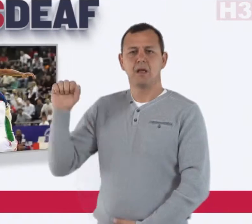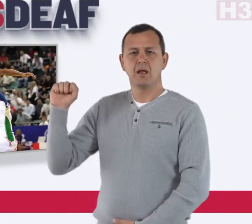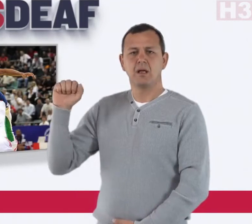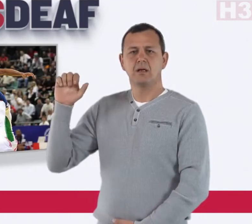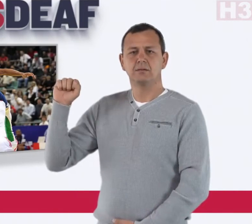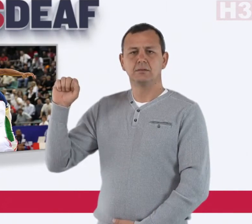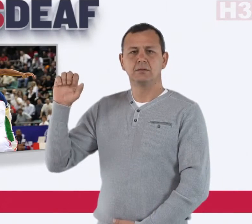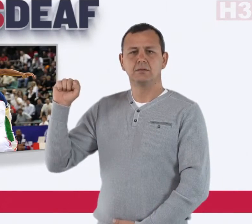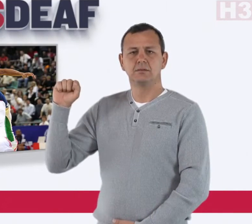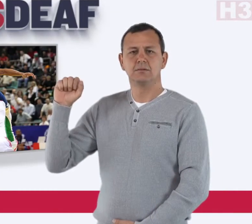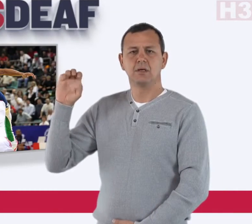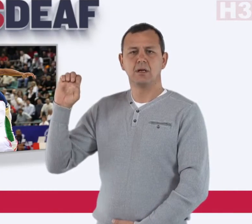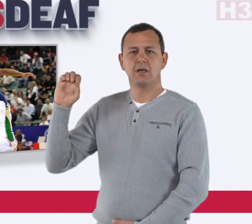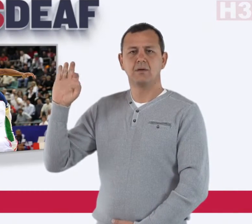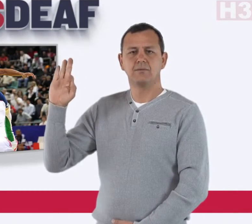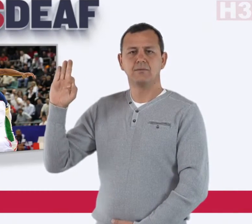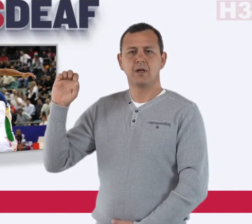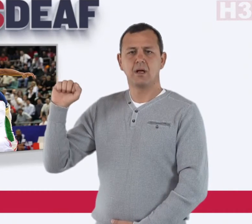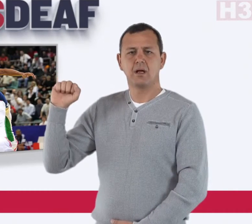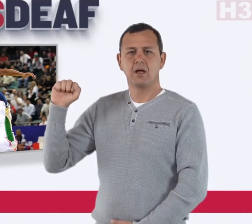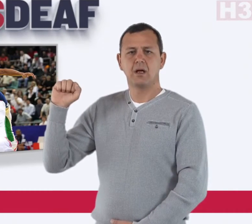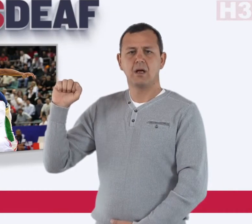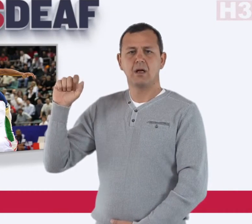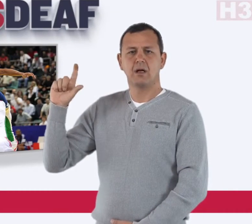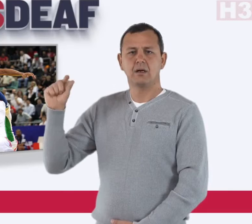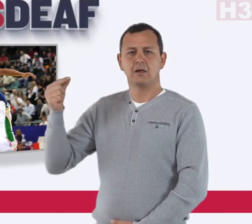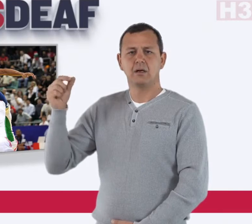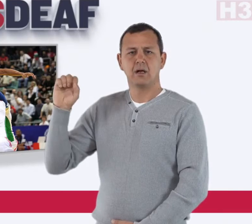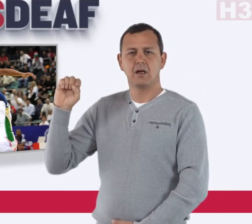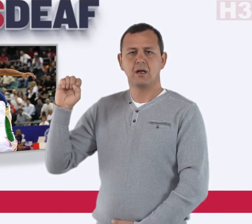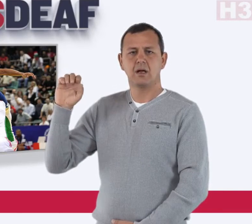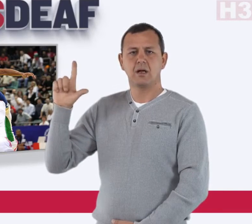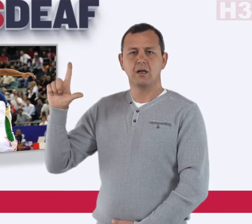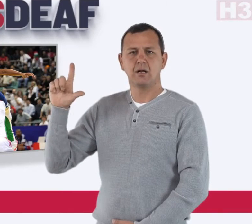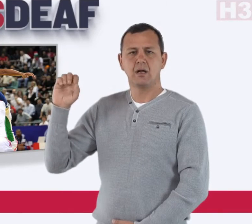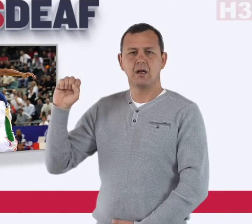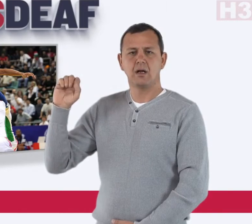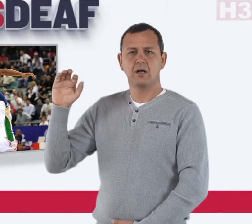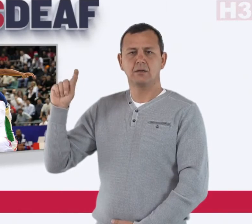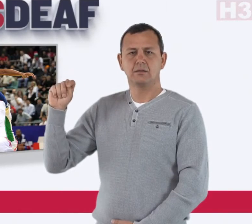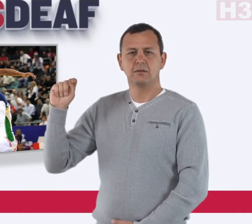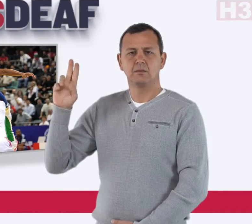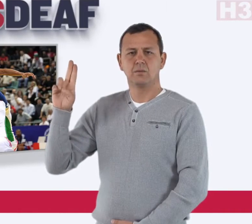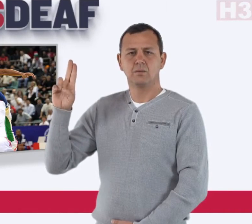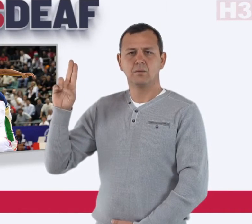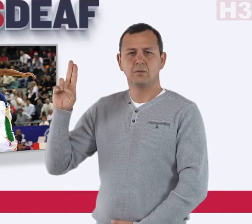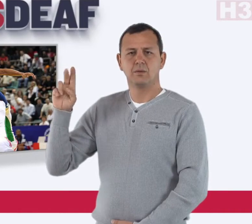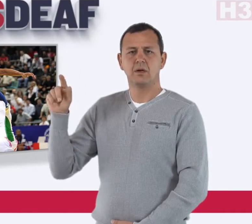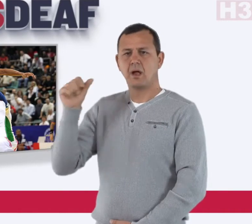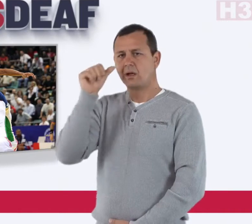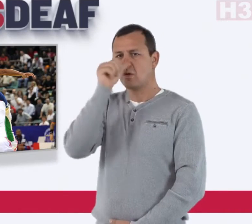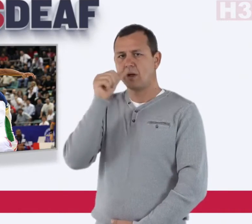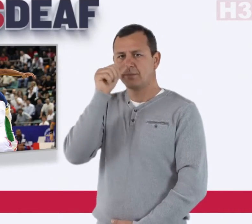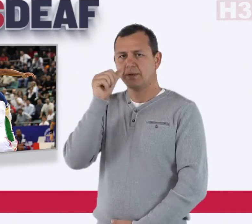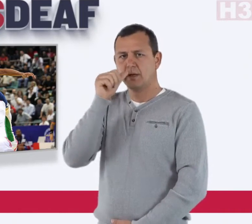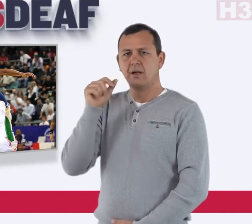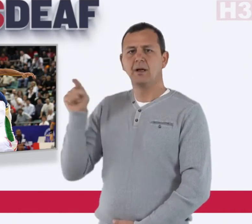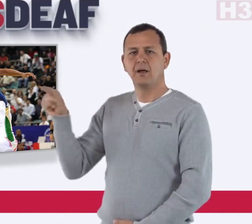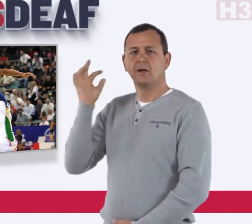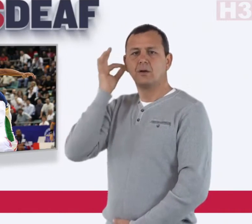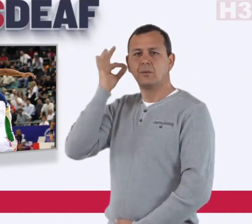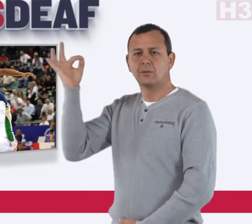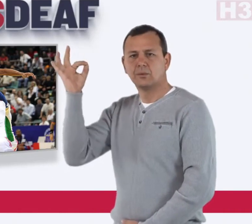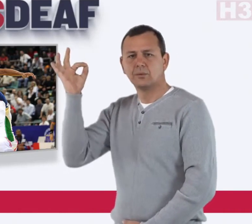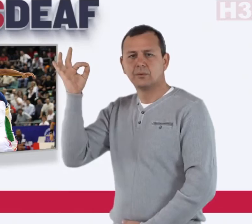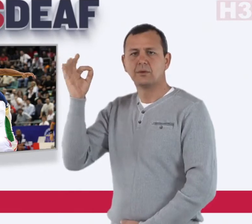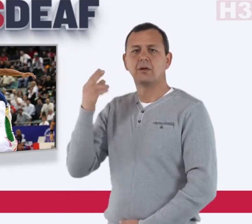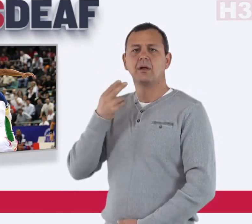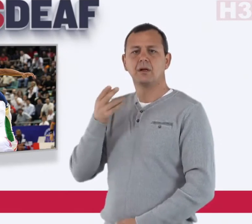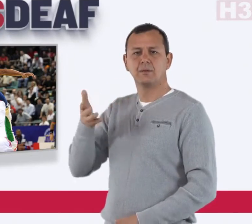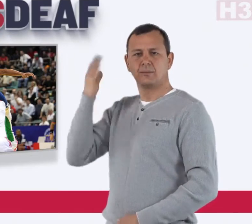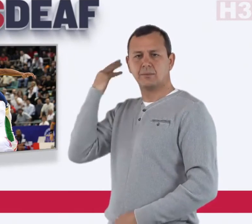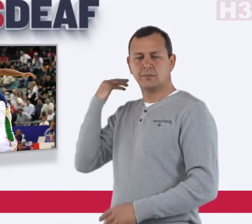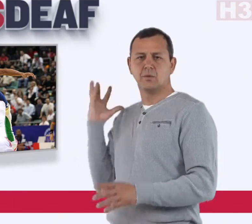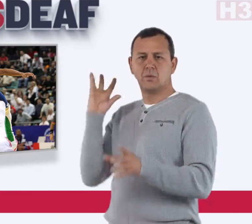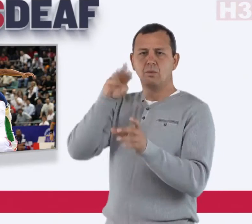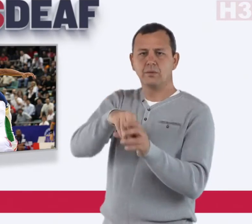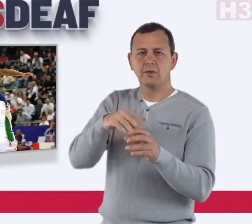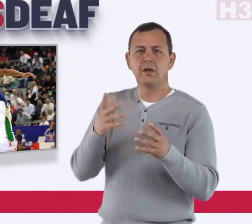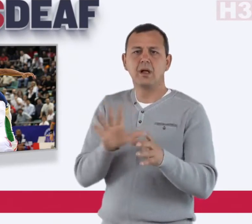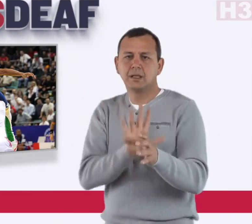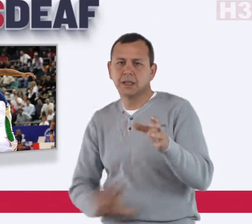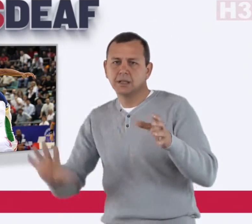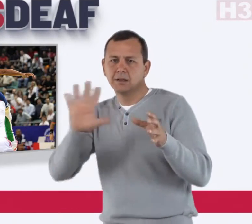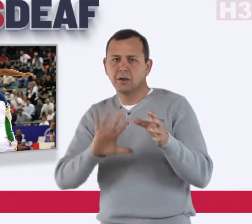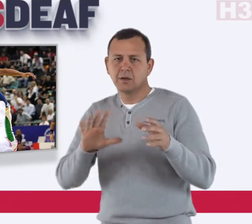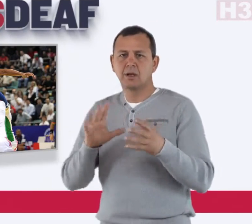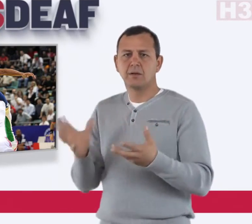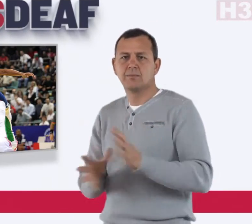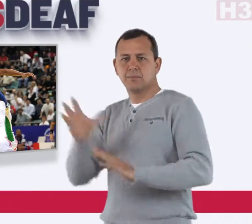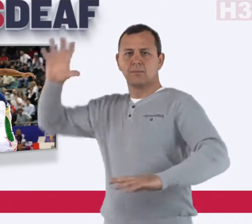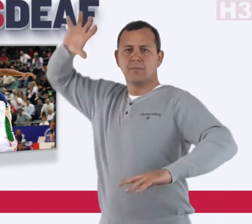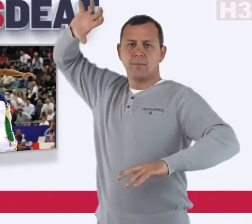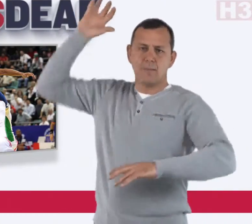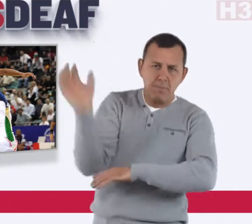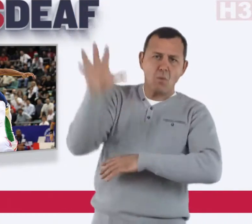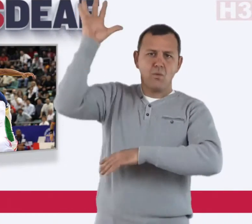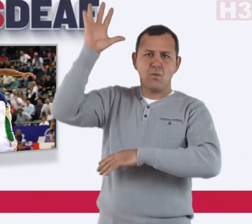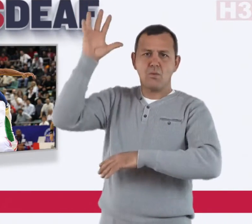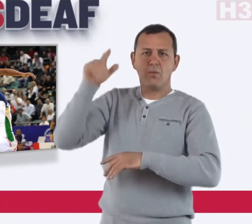Assefa Geletu, an Ethiopian hearing former national handball